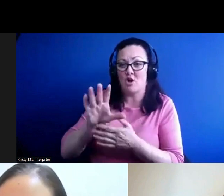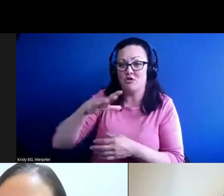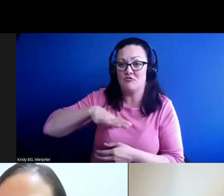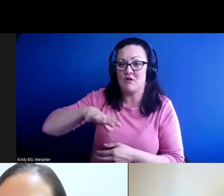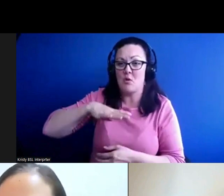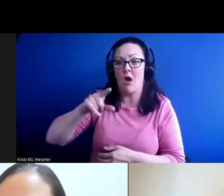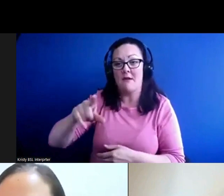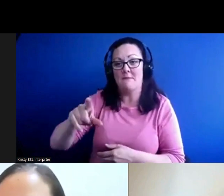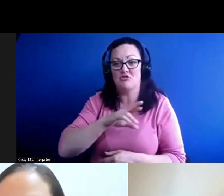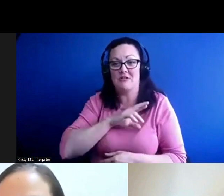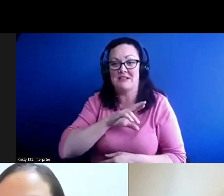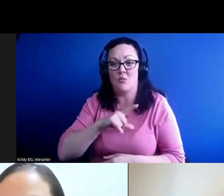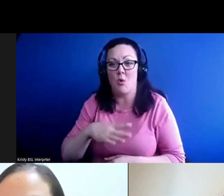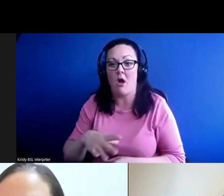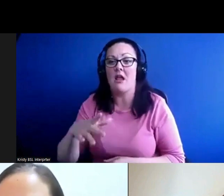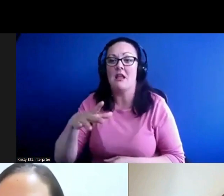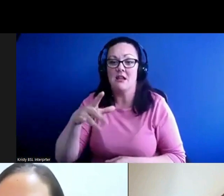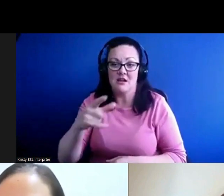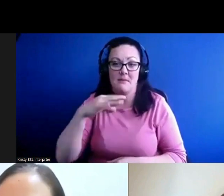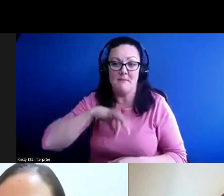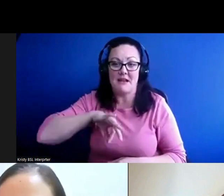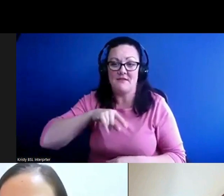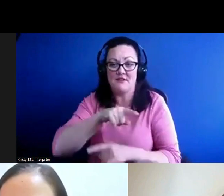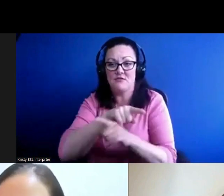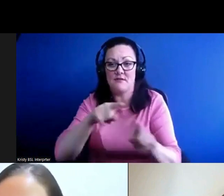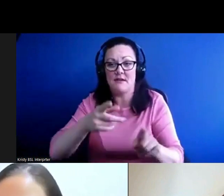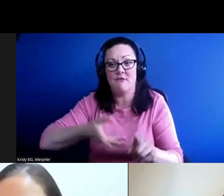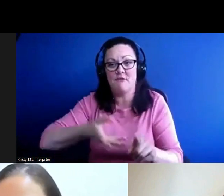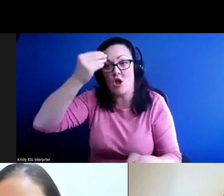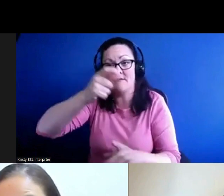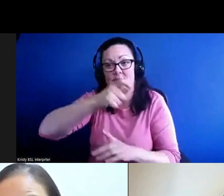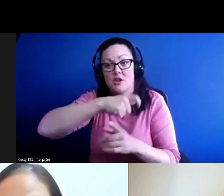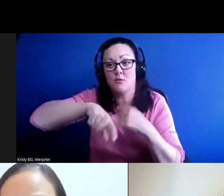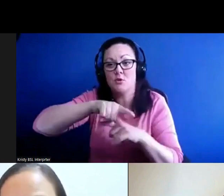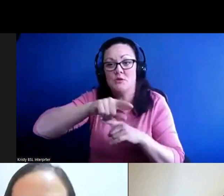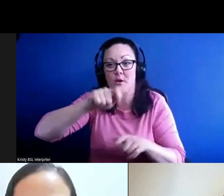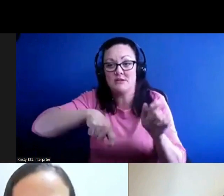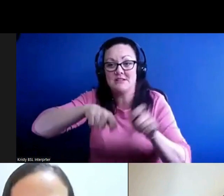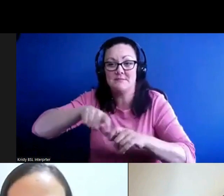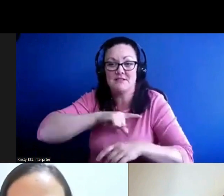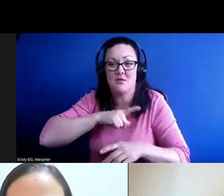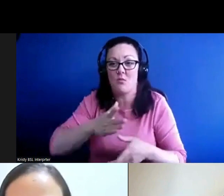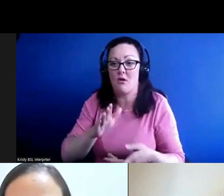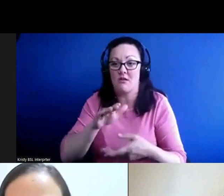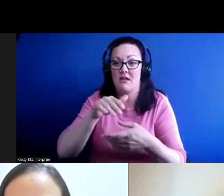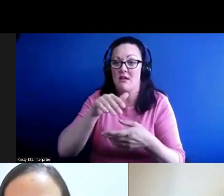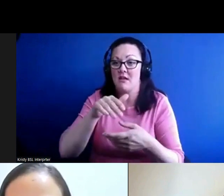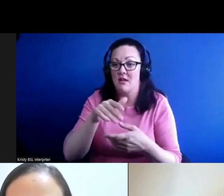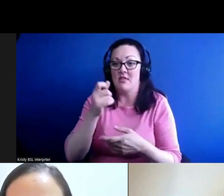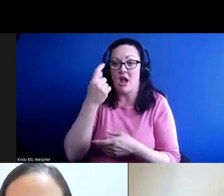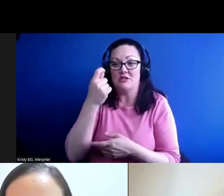Sarah. And I think Nancy, correct me if I'm wrong, but it is is very also transparent we make it